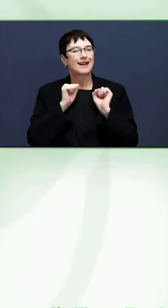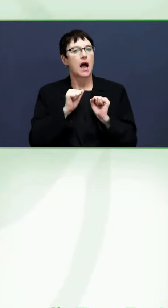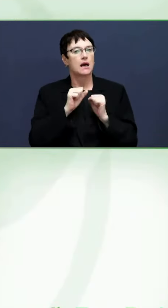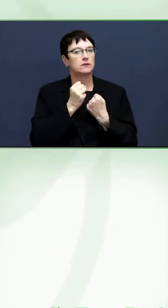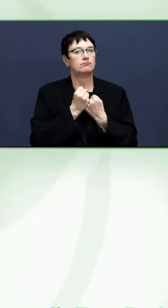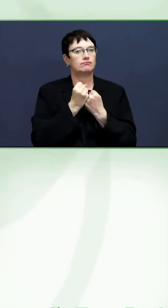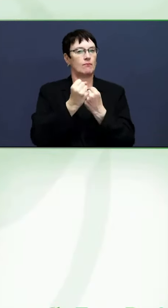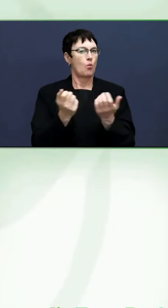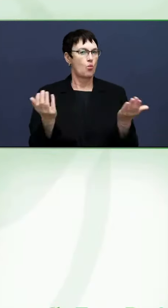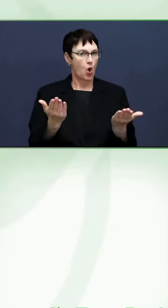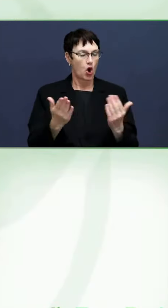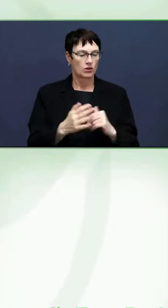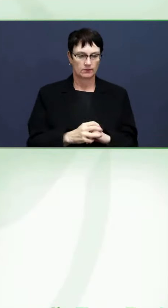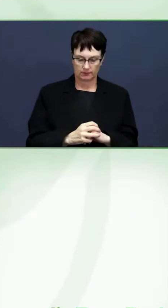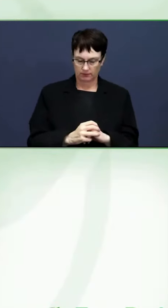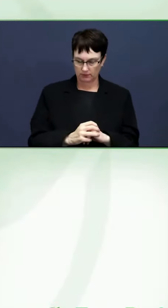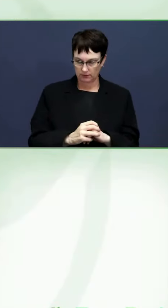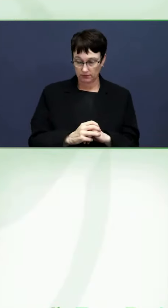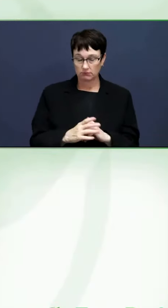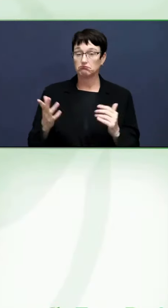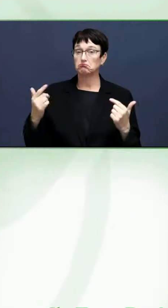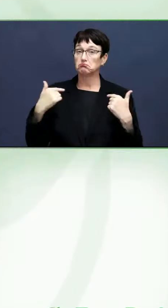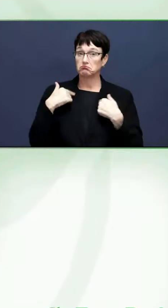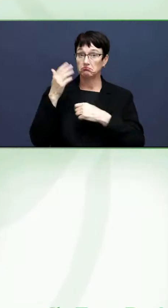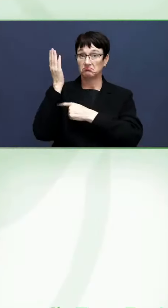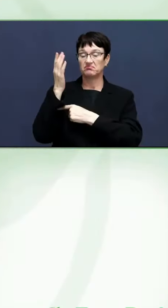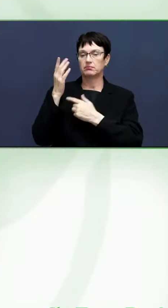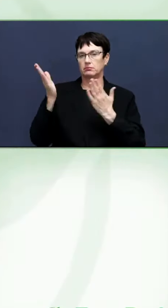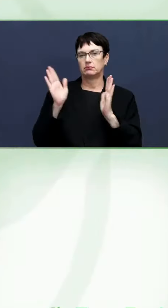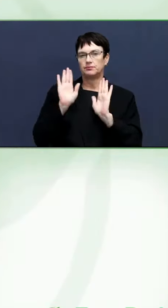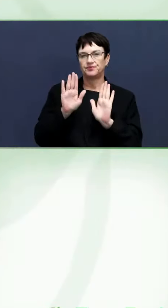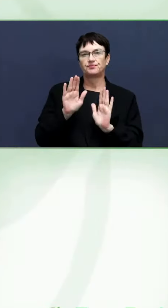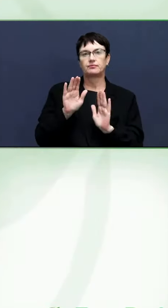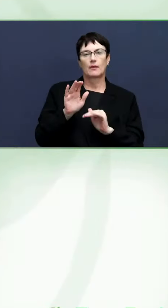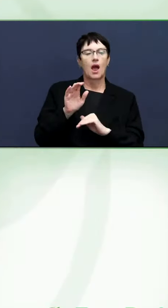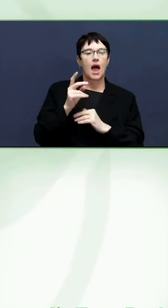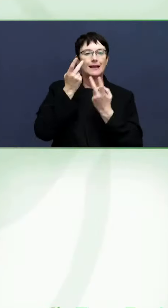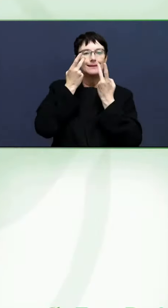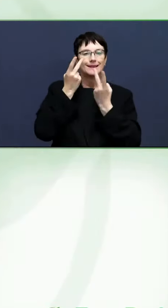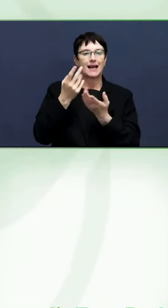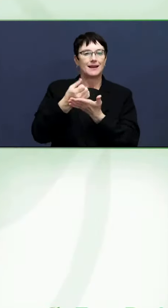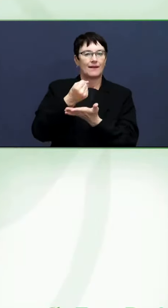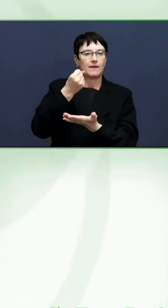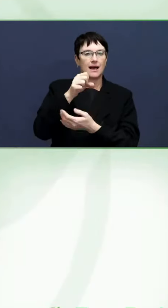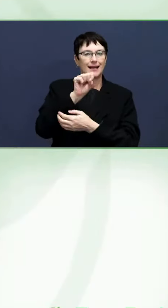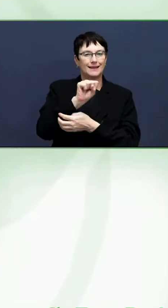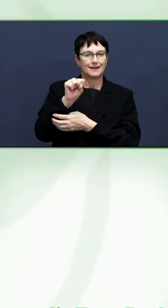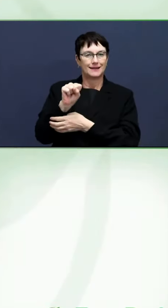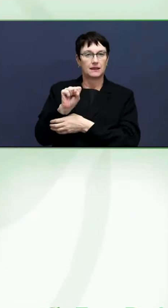week, what is really valuable about these awards is that it gives recognition to the